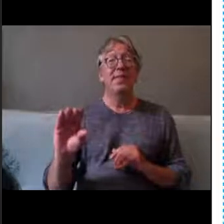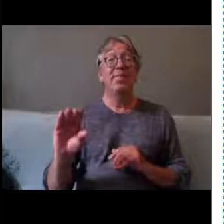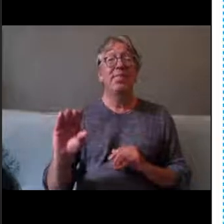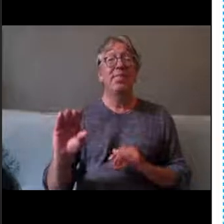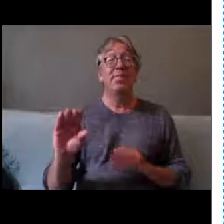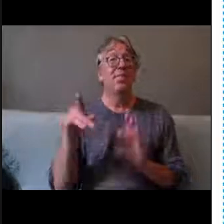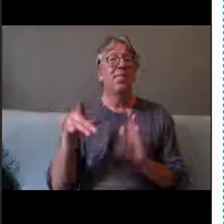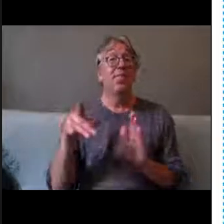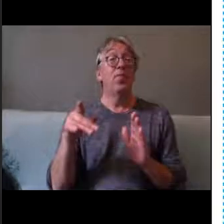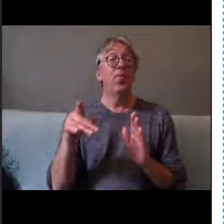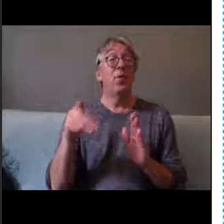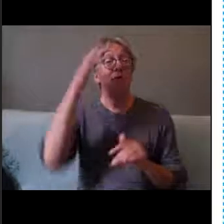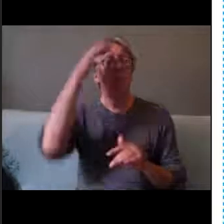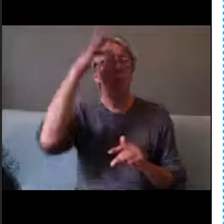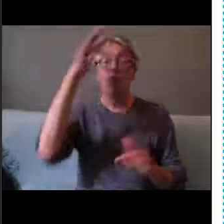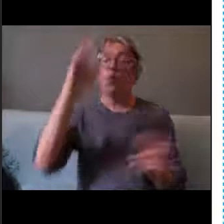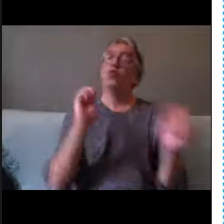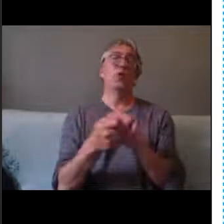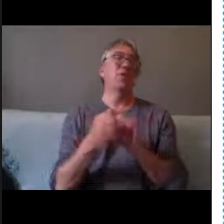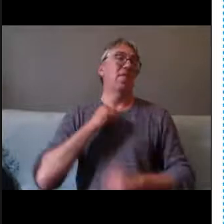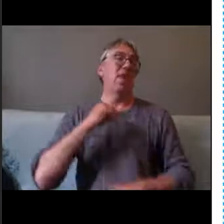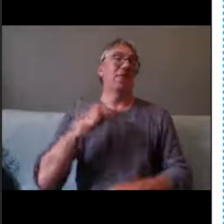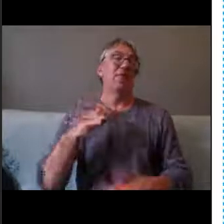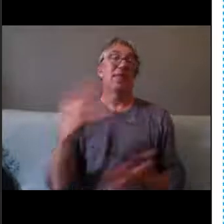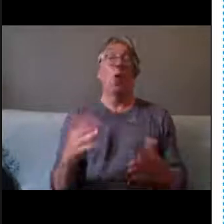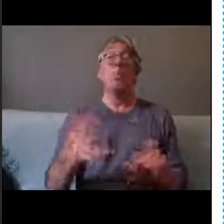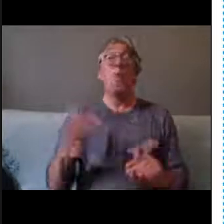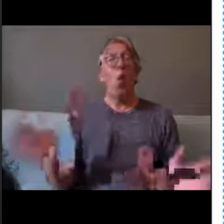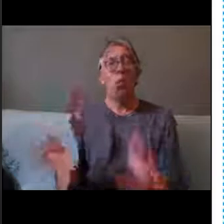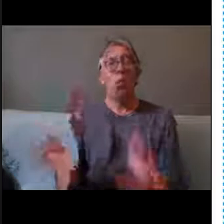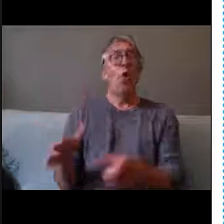We have incorporated local volunteering different ways of operating,